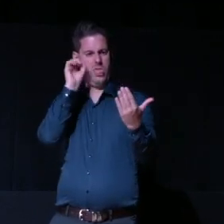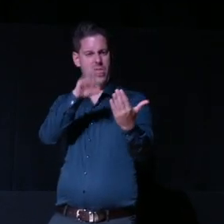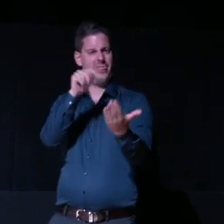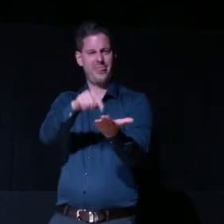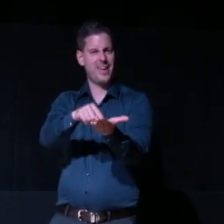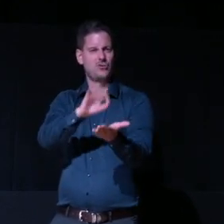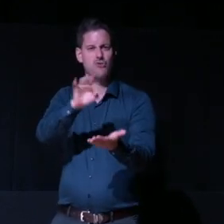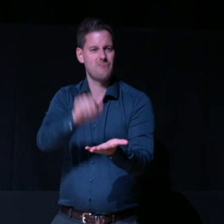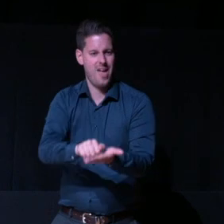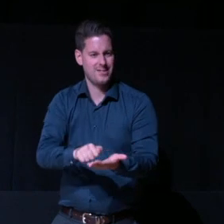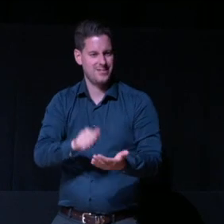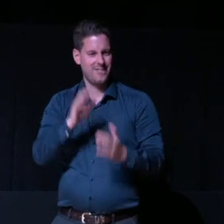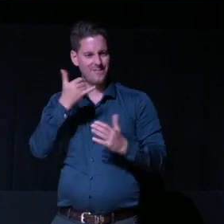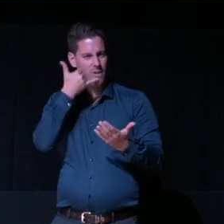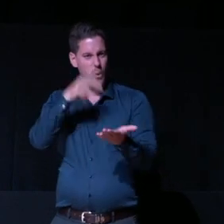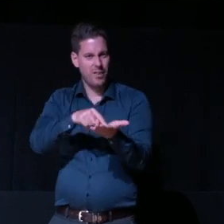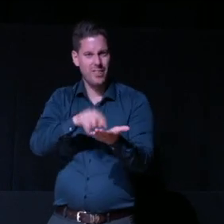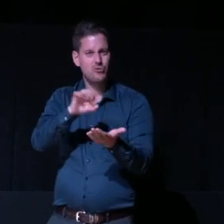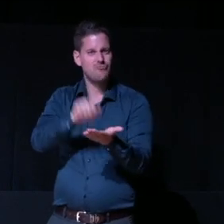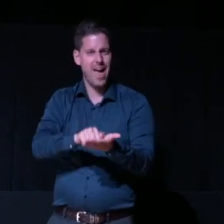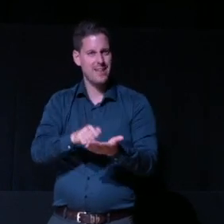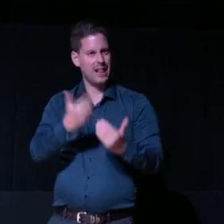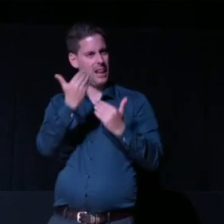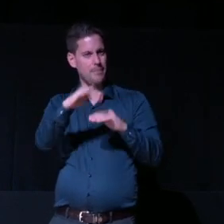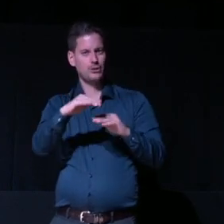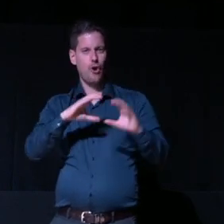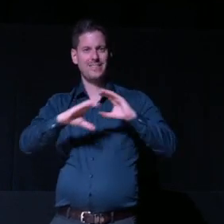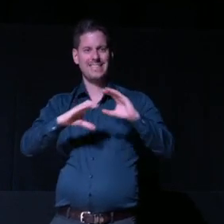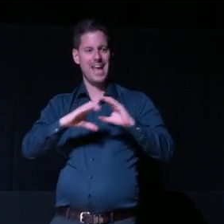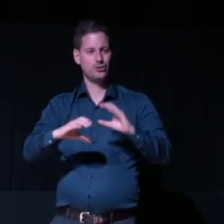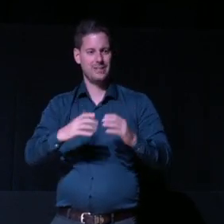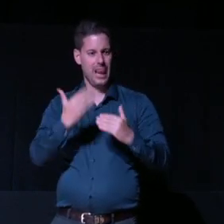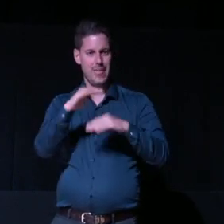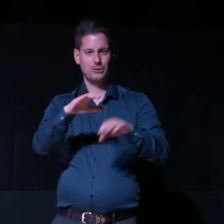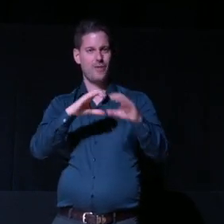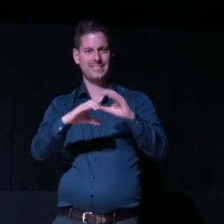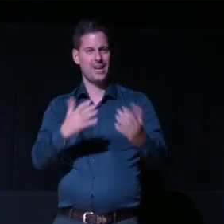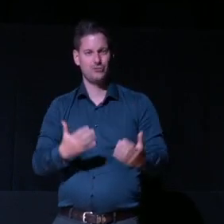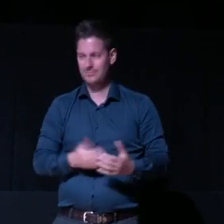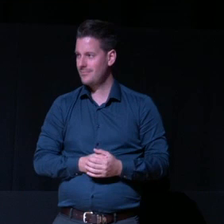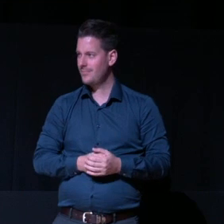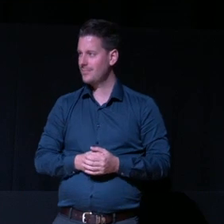I think that really limits our conversation, especially with the algorithms. The person who's agreed is